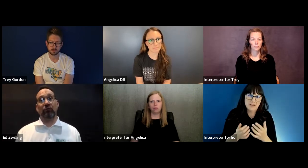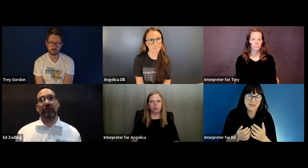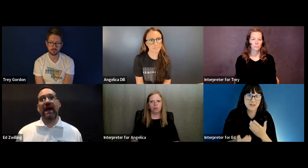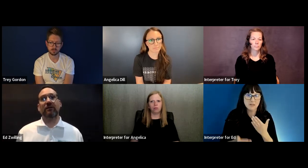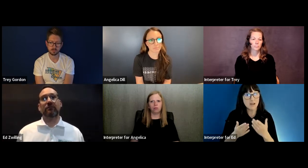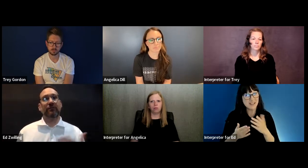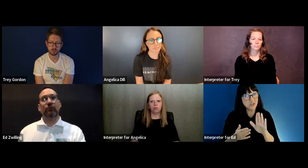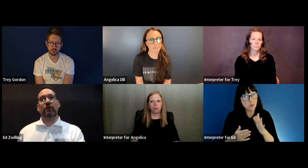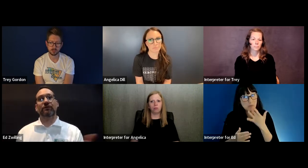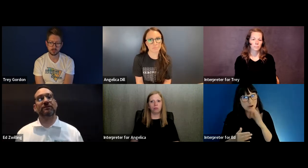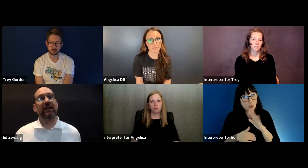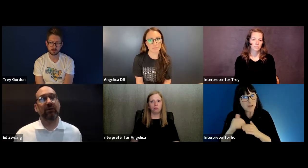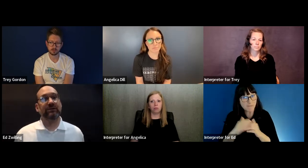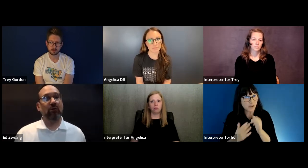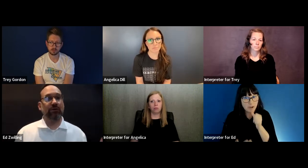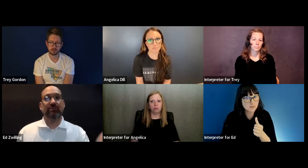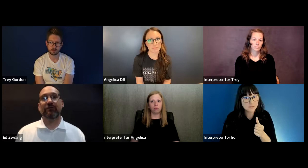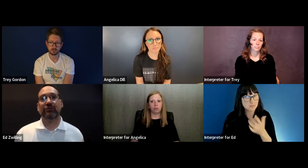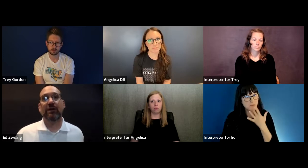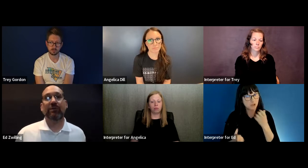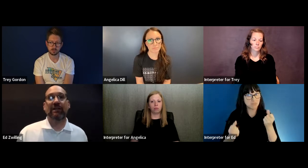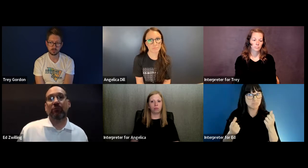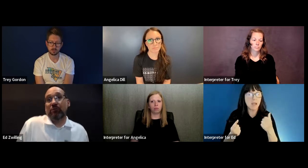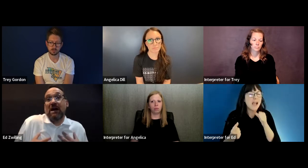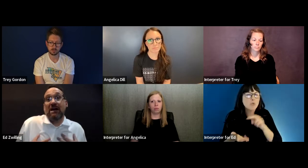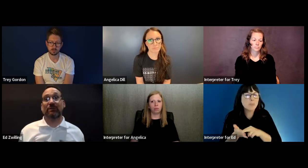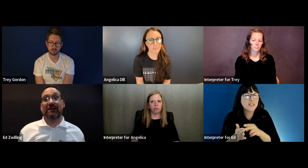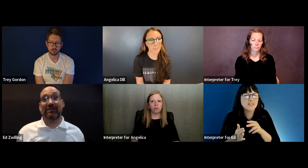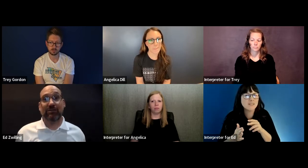with that than with sign language i don't want to speak for trey but that would be my expectation